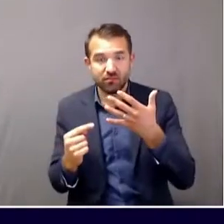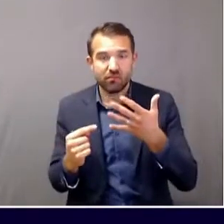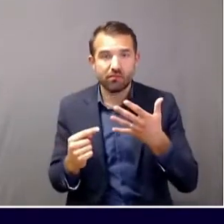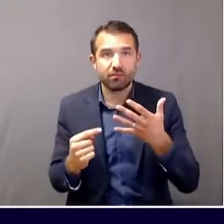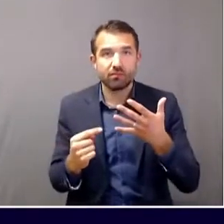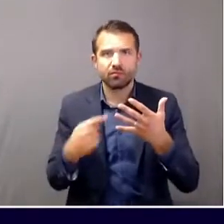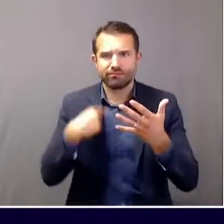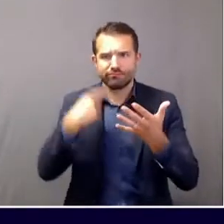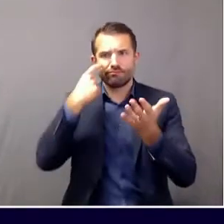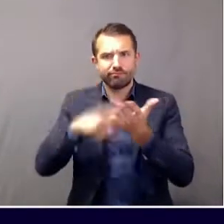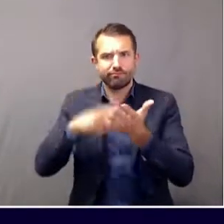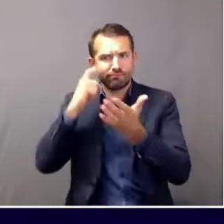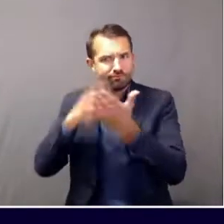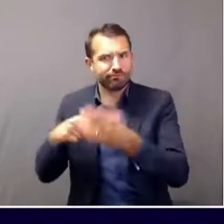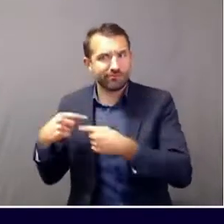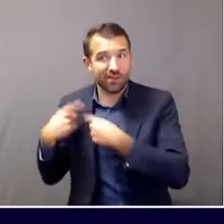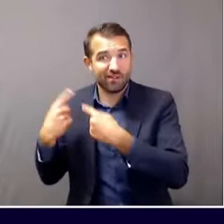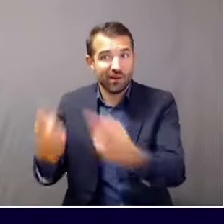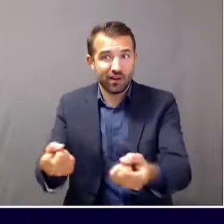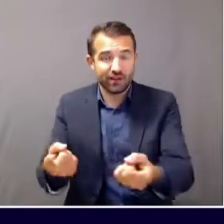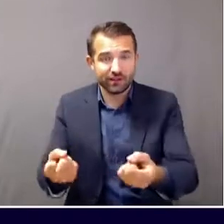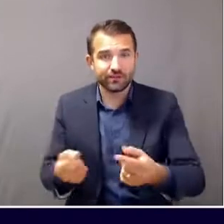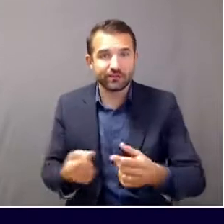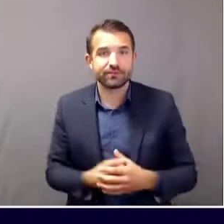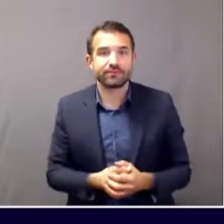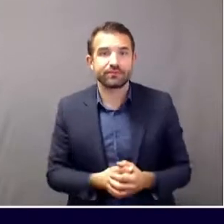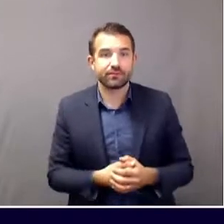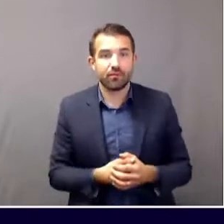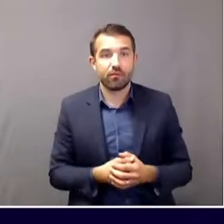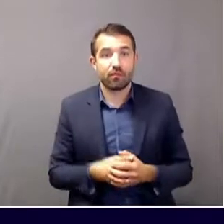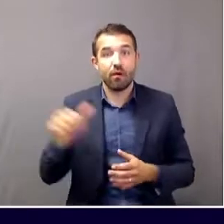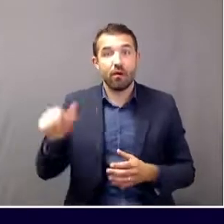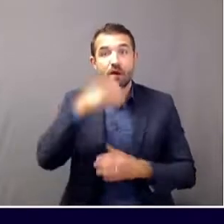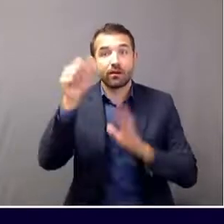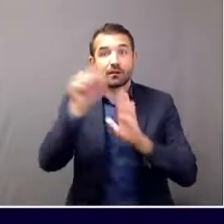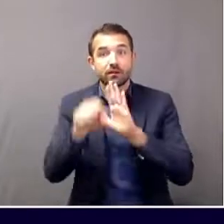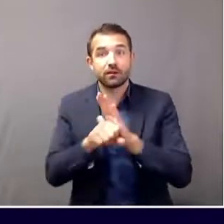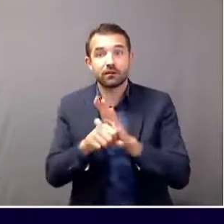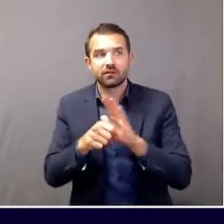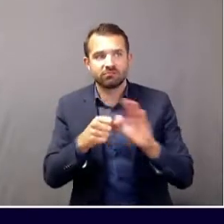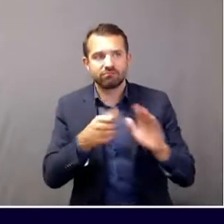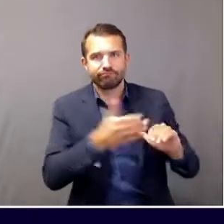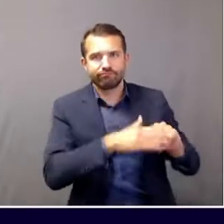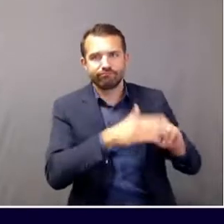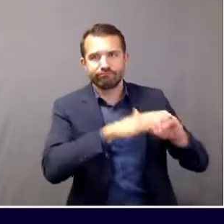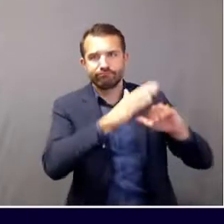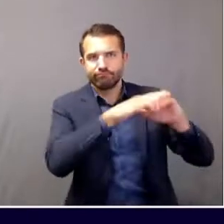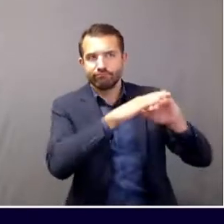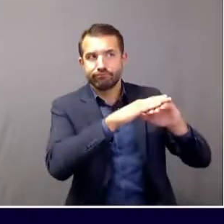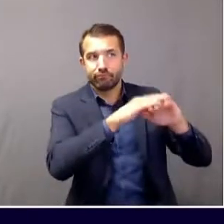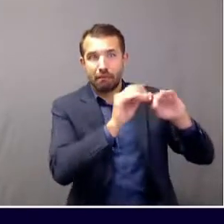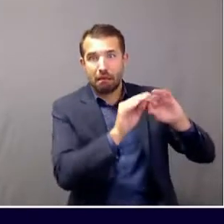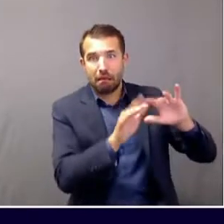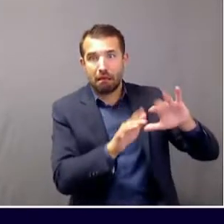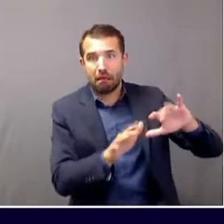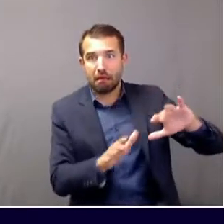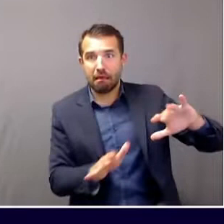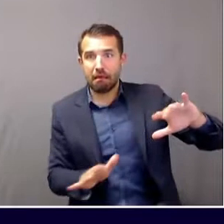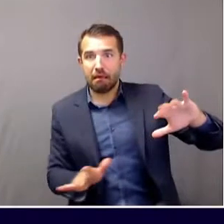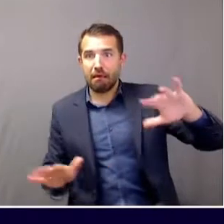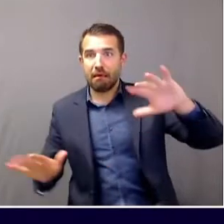Kobe is that increases that